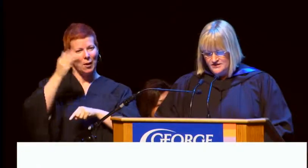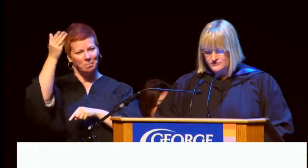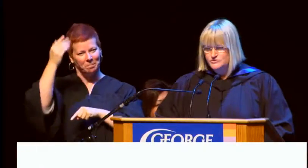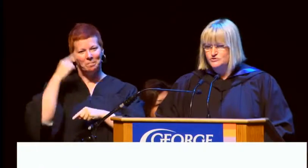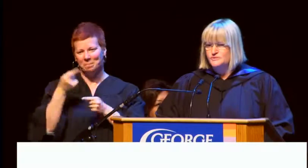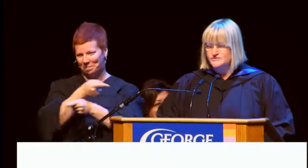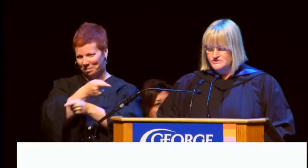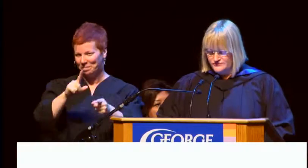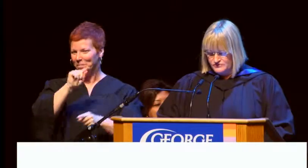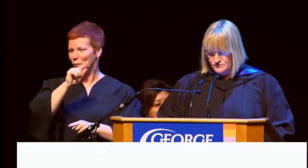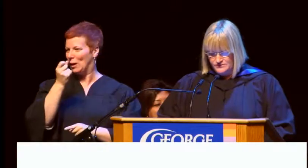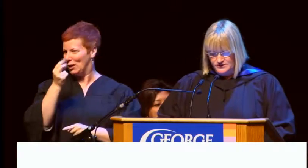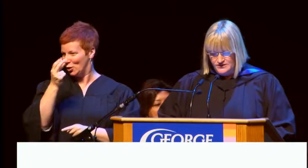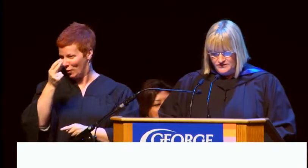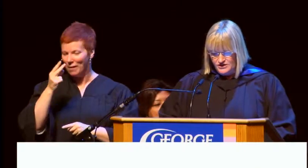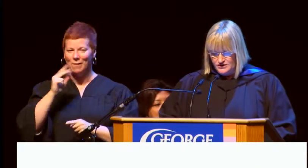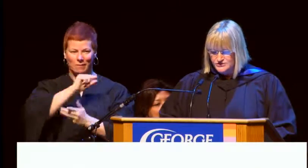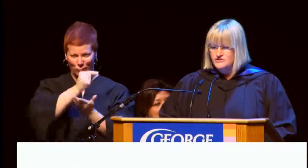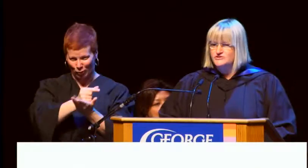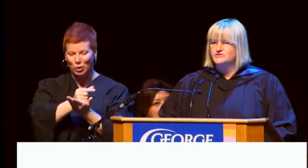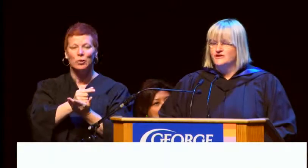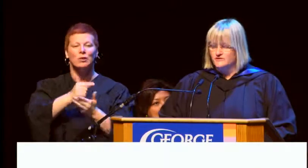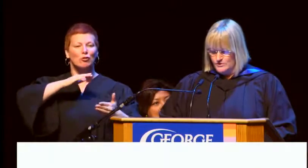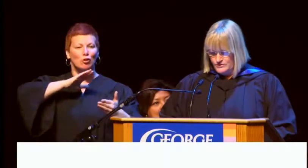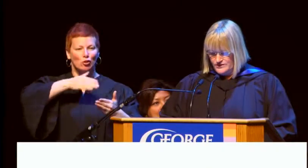FROM GEORGE BROWN CHEF SCHOOL AND THE COLLEGE TEACHING TRAINING PROGRAM.